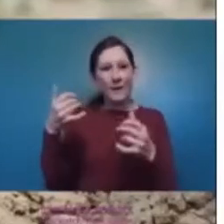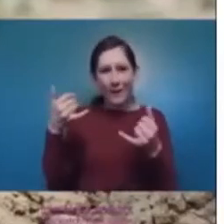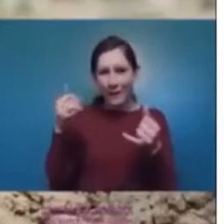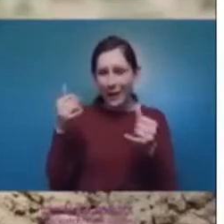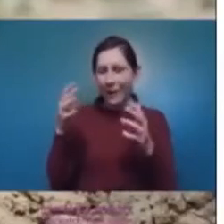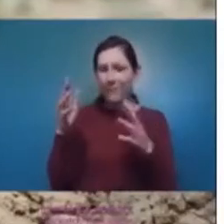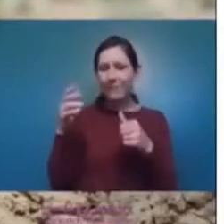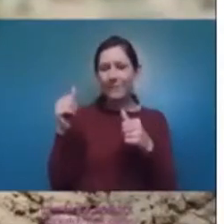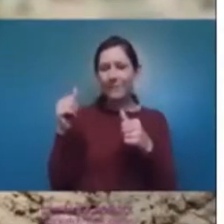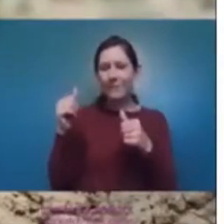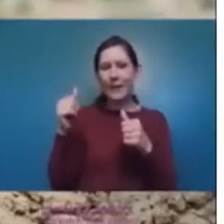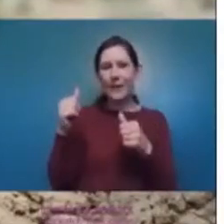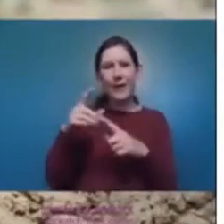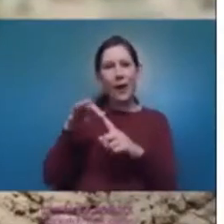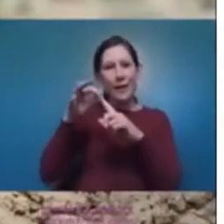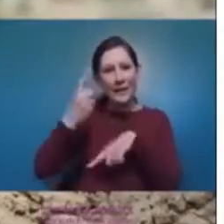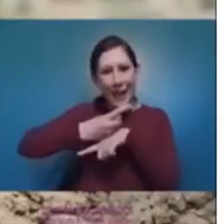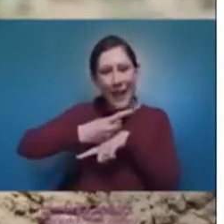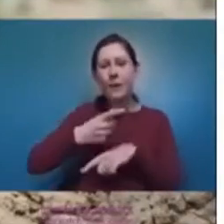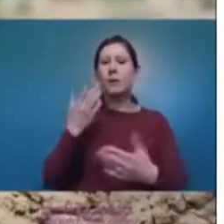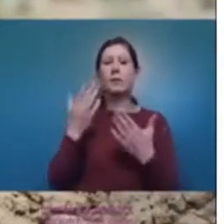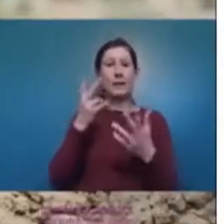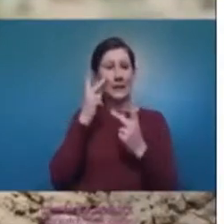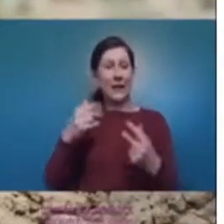And maybe we'd see a video of an animal awareness day. Well